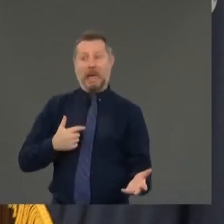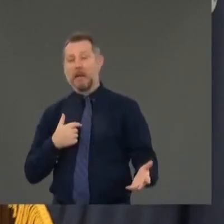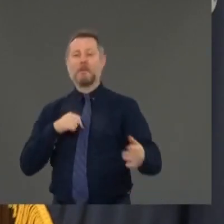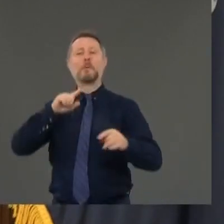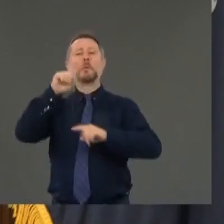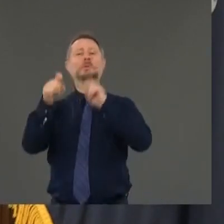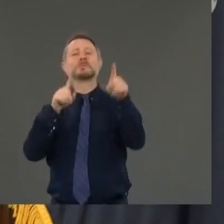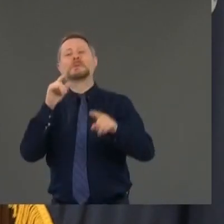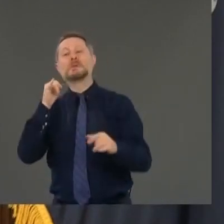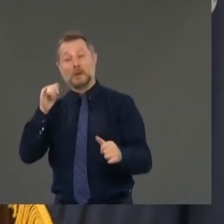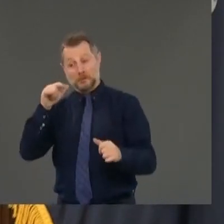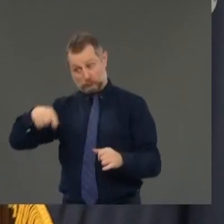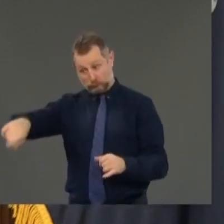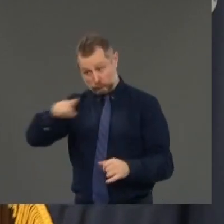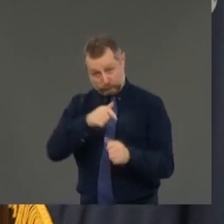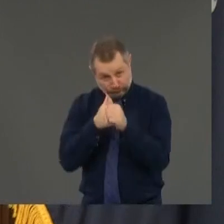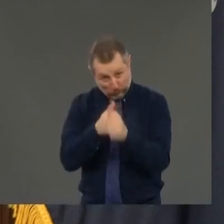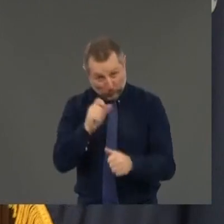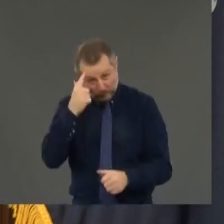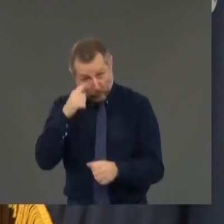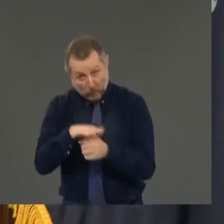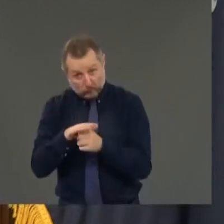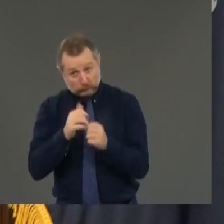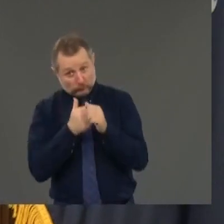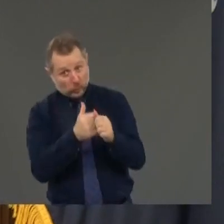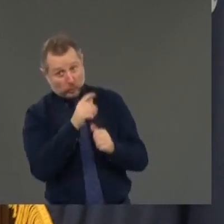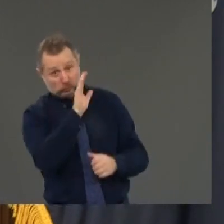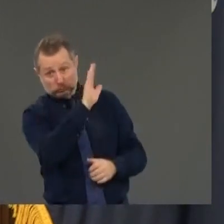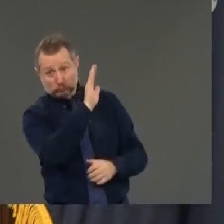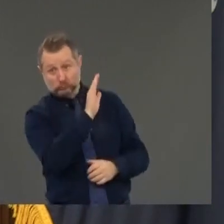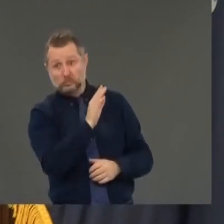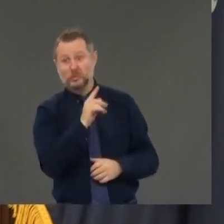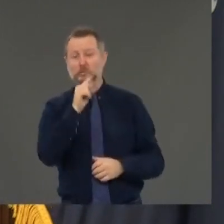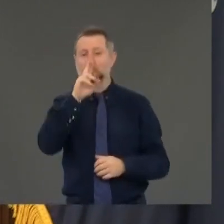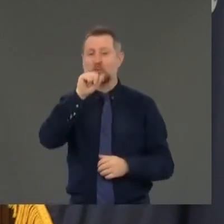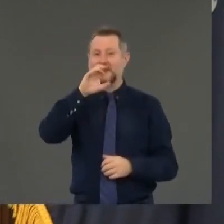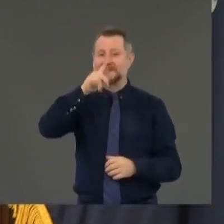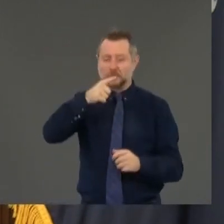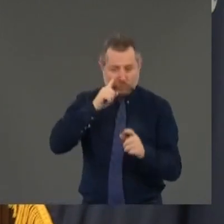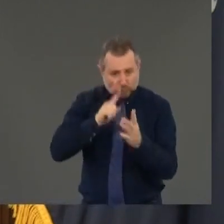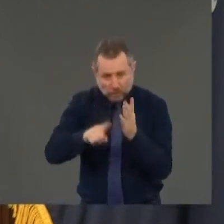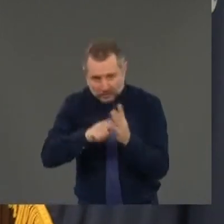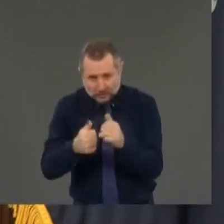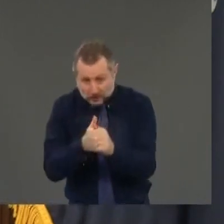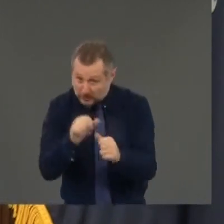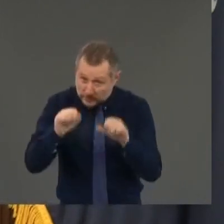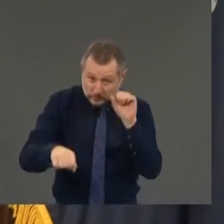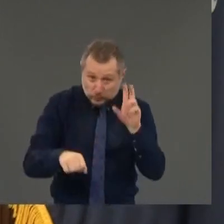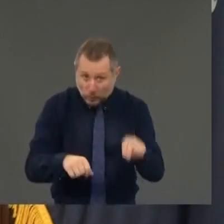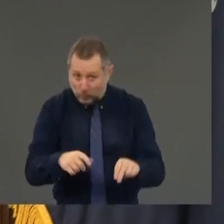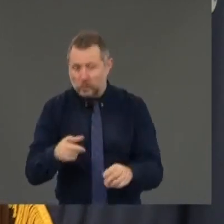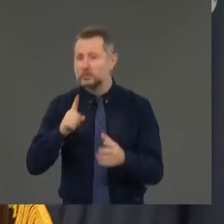EFFECT. WILL LOCAL GOVERNMENTS DO THEIR JOB?